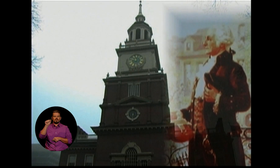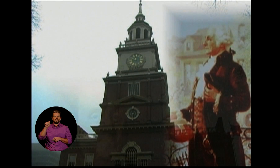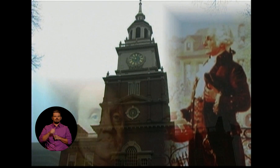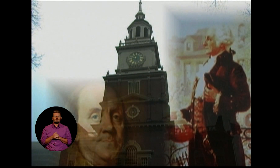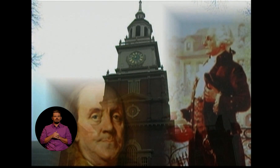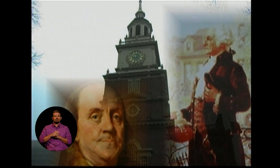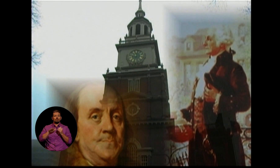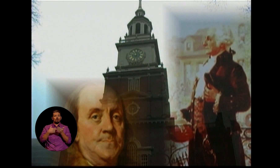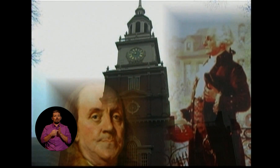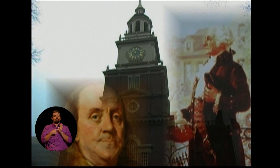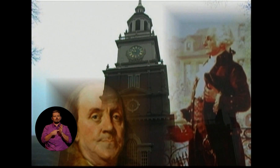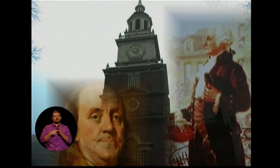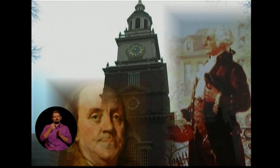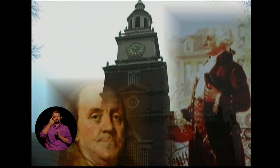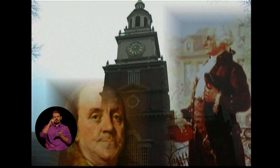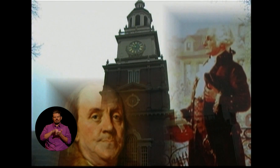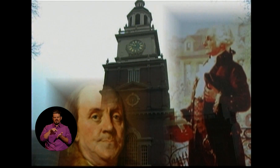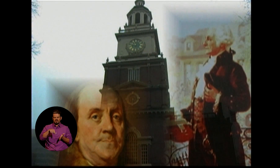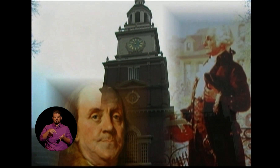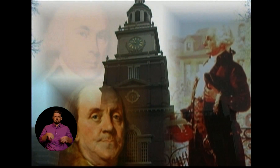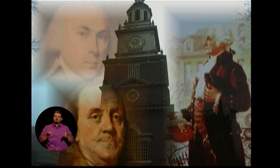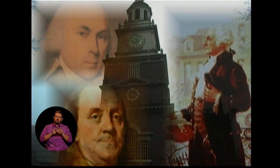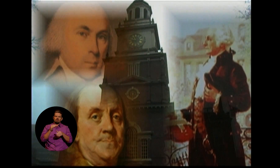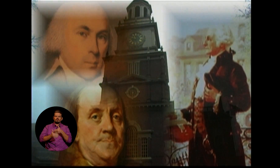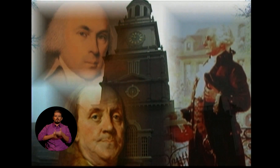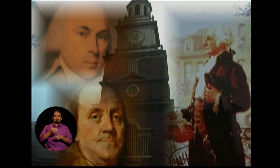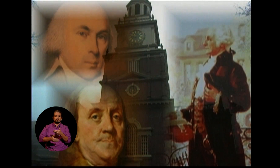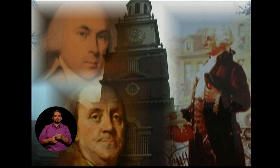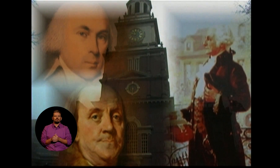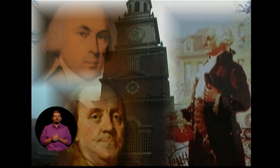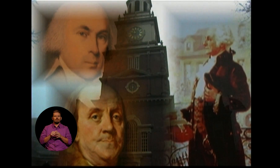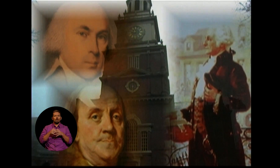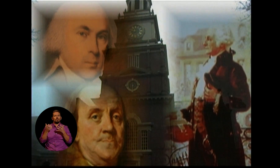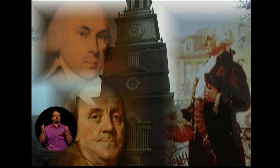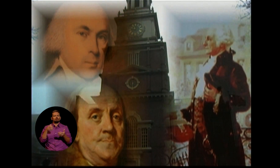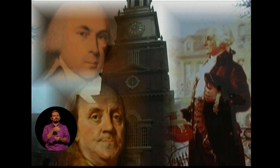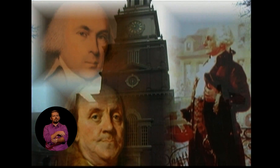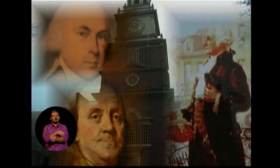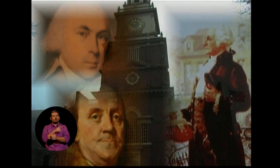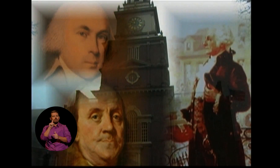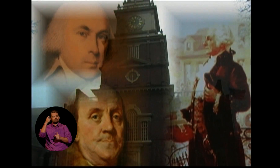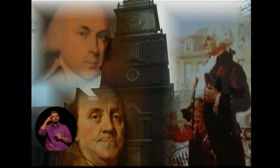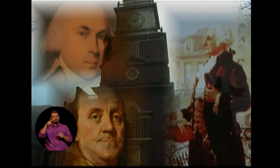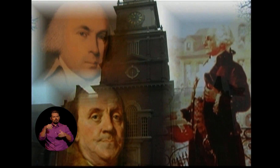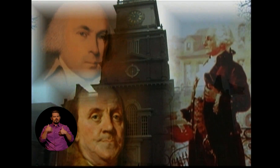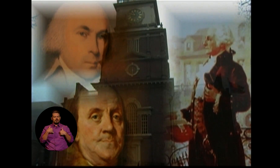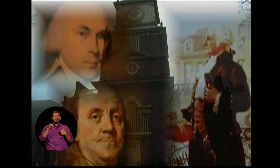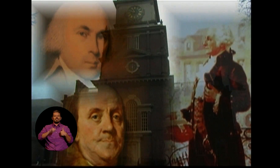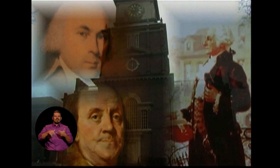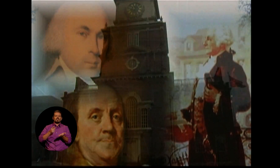ALL THE DELEGATES UNDERSTOOD THAT SUCH A STEP WAS NECESSARY. BUT HOW MUCH POWER THAT GOVERNMENT SHOULD HAVE